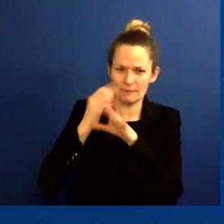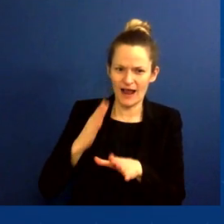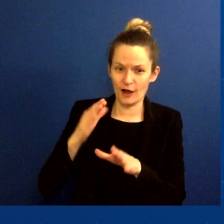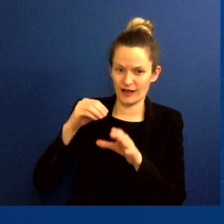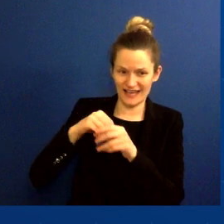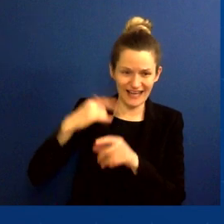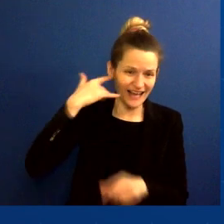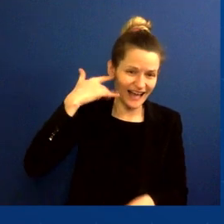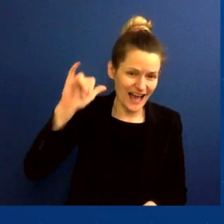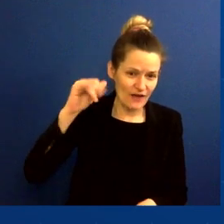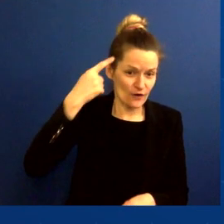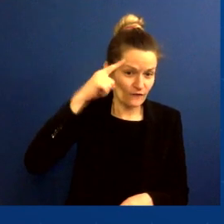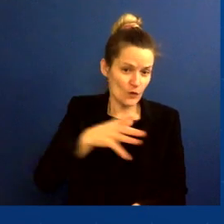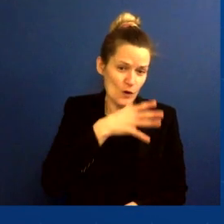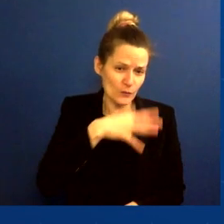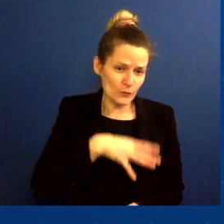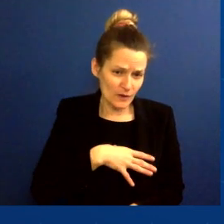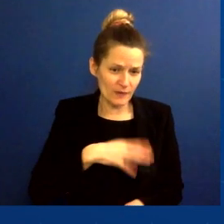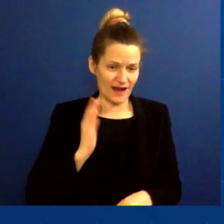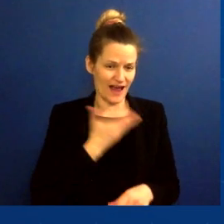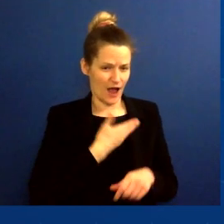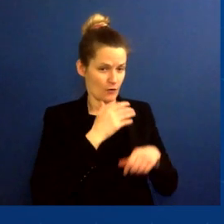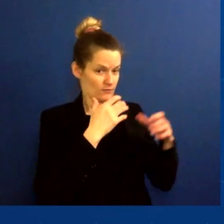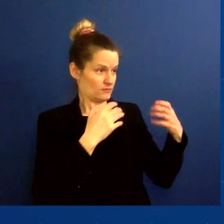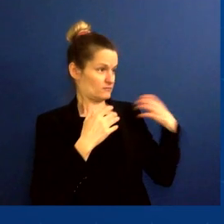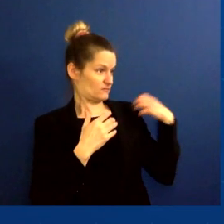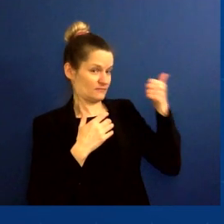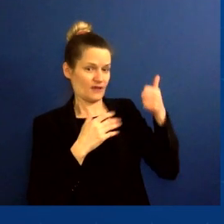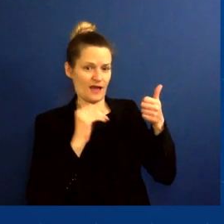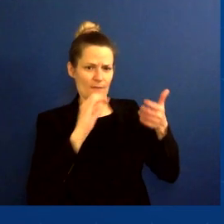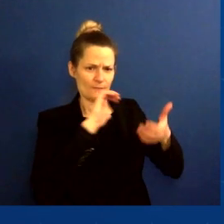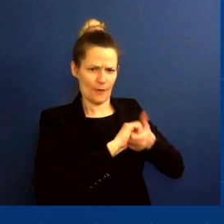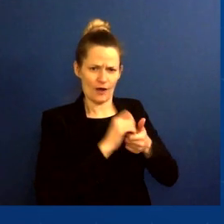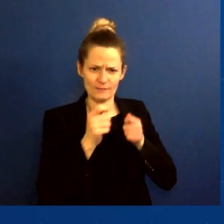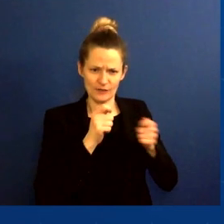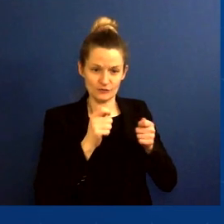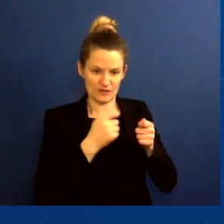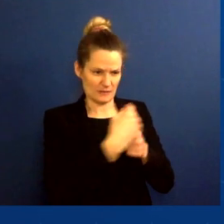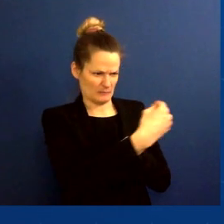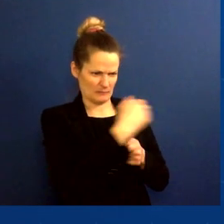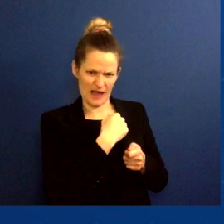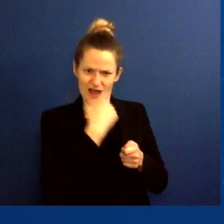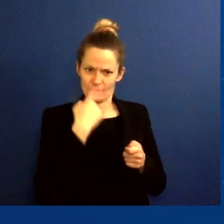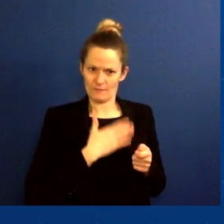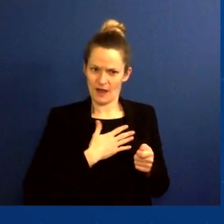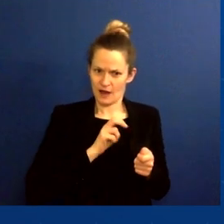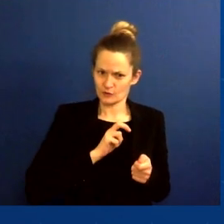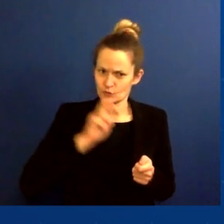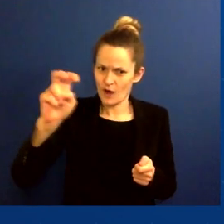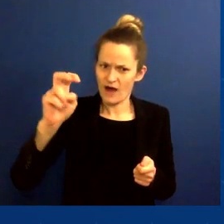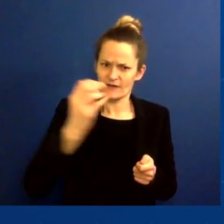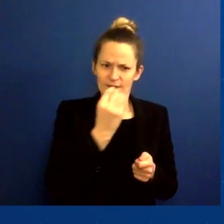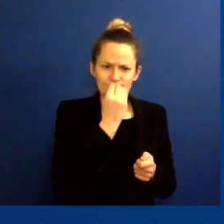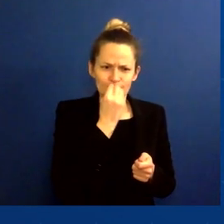The travel accommodations would cause a few calls for all women across the country to help jumpstart our career